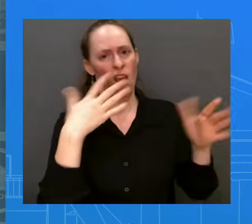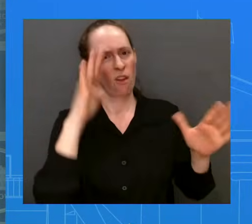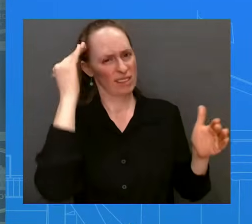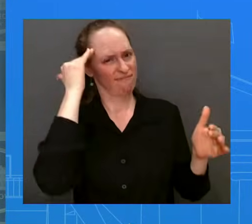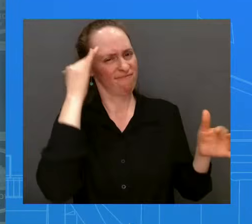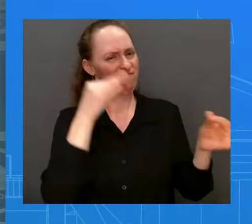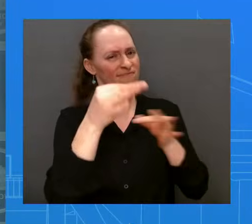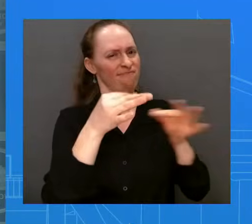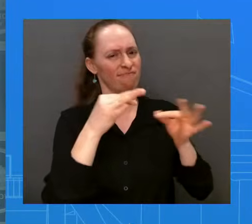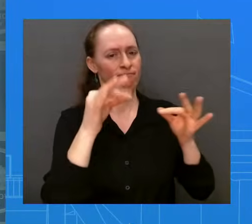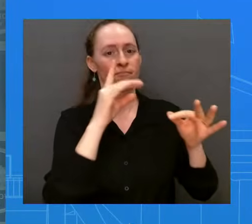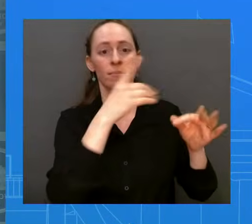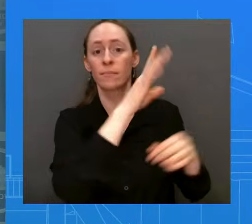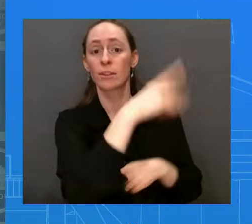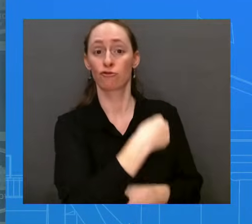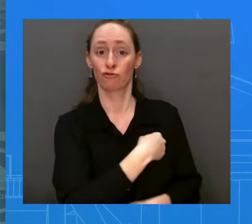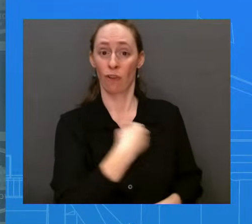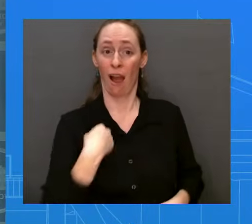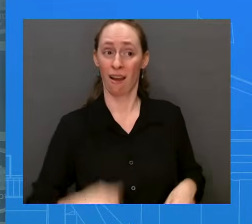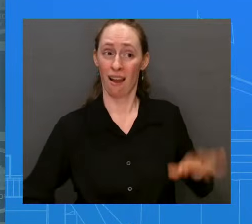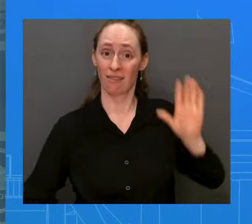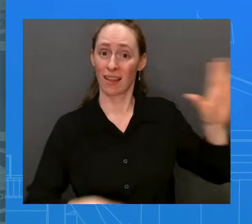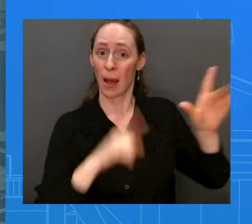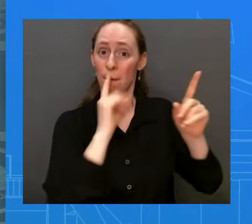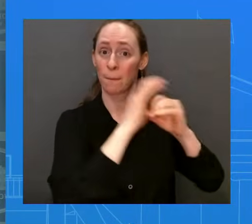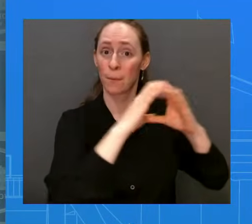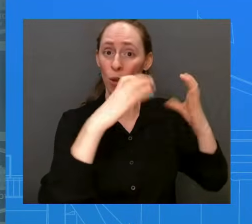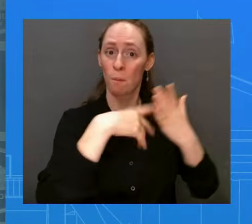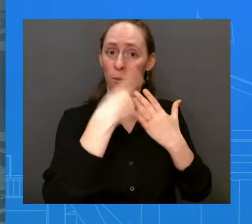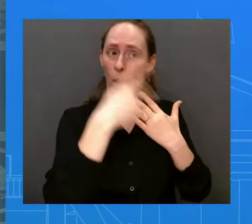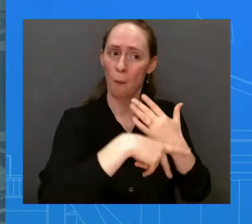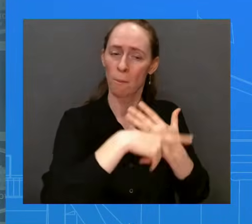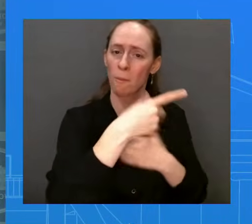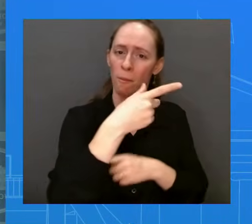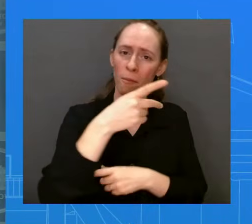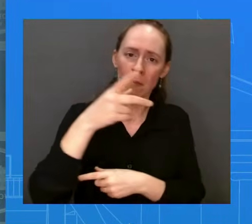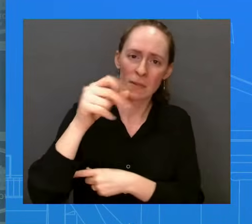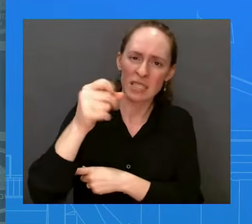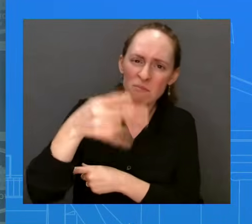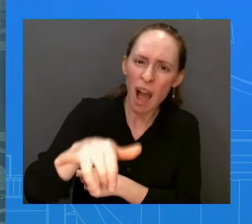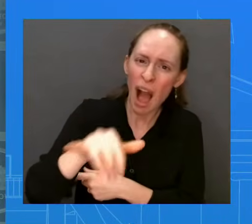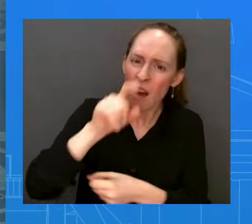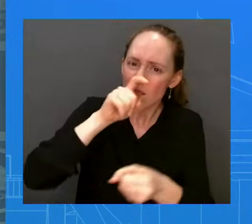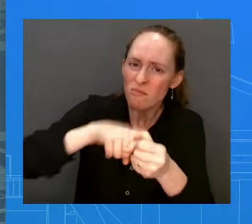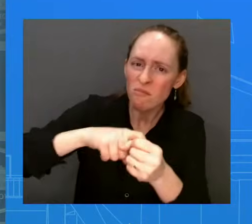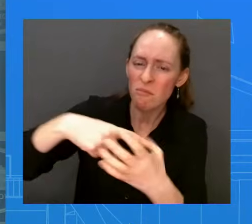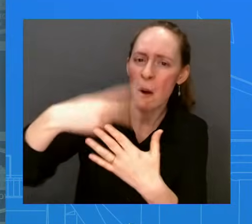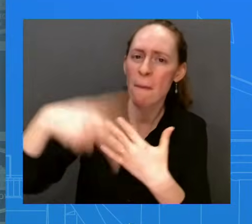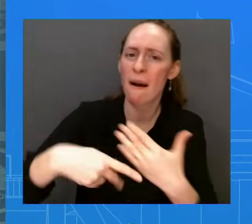And last week, administration officials provided classified briefings for all senators and all members of the House of Representatives